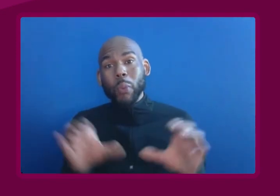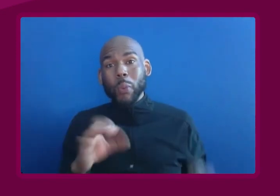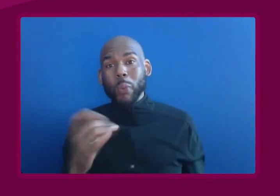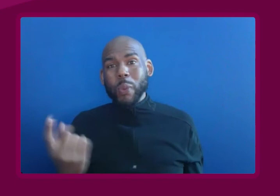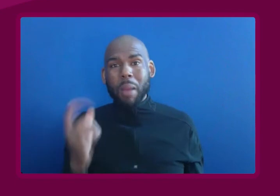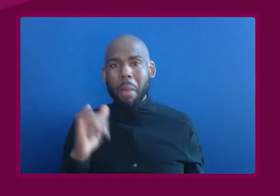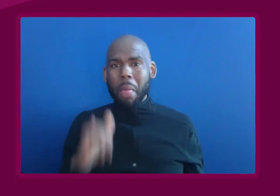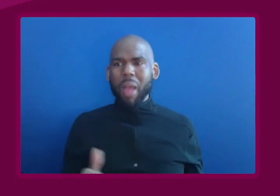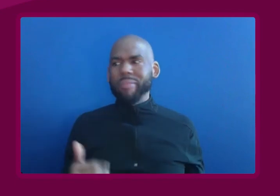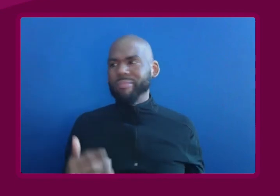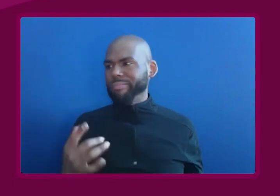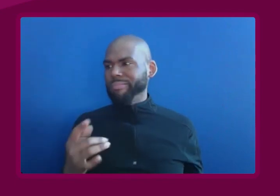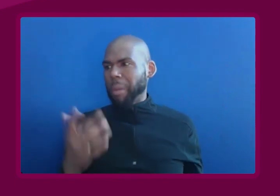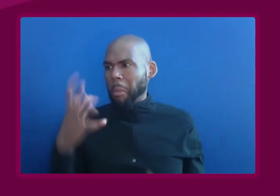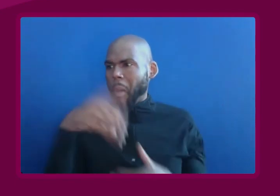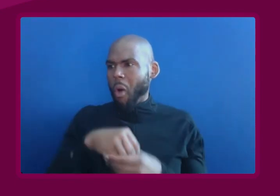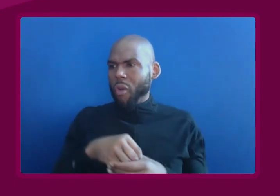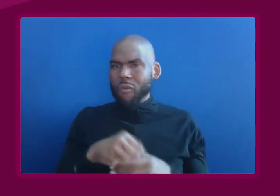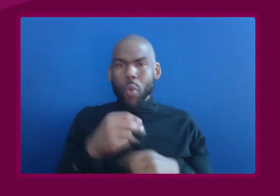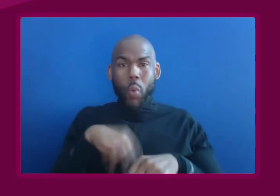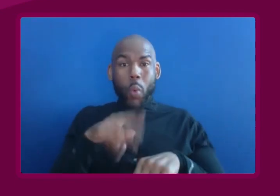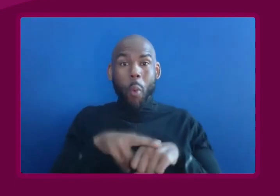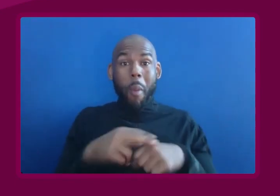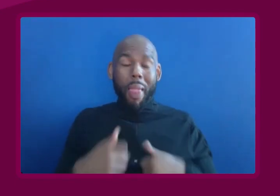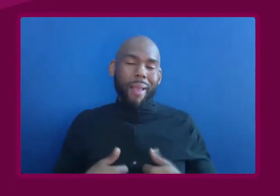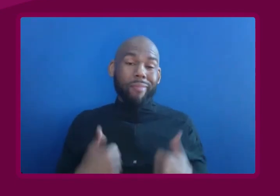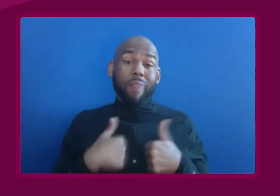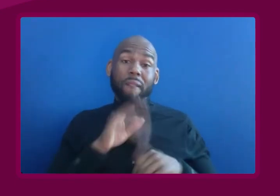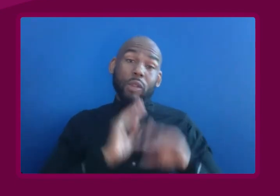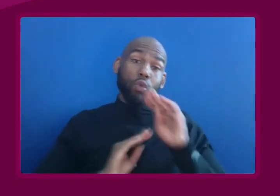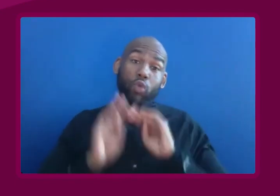part of normal life, it would be pretty frustrating.